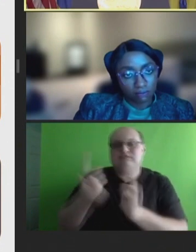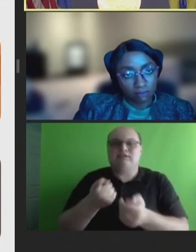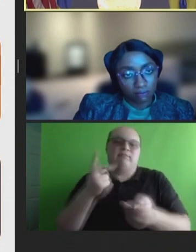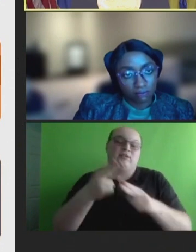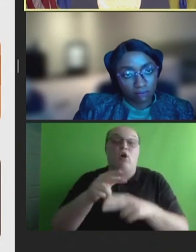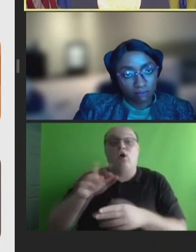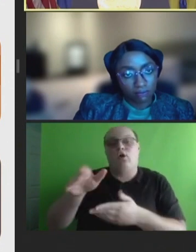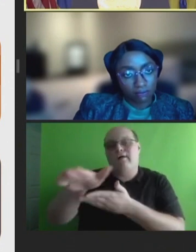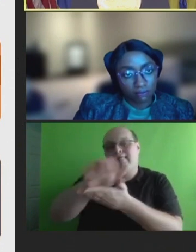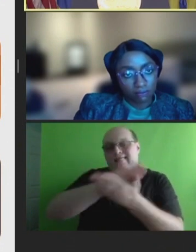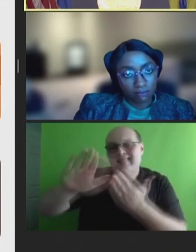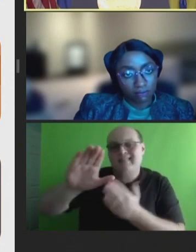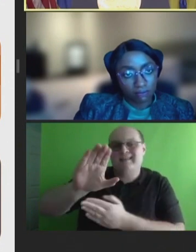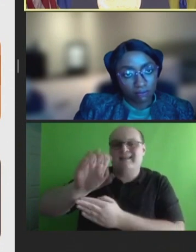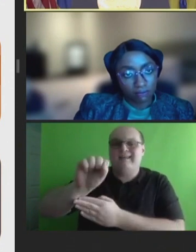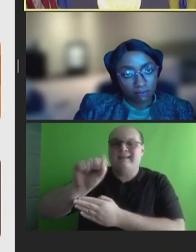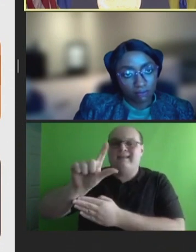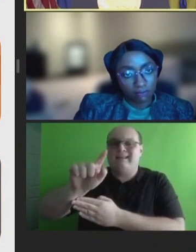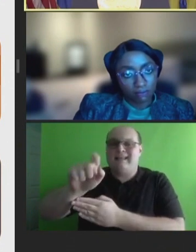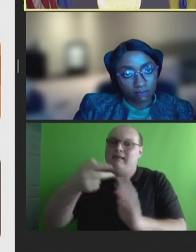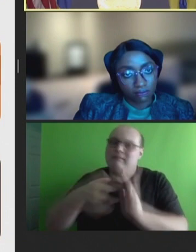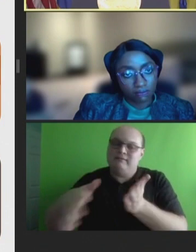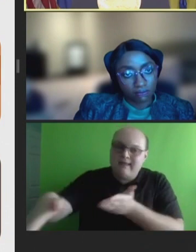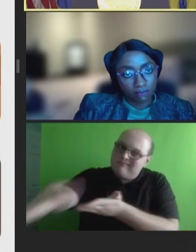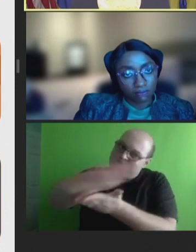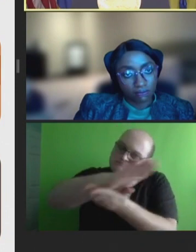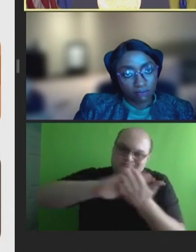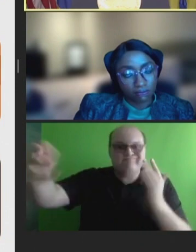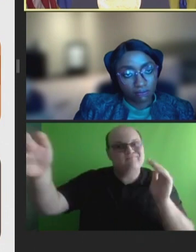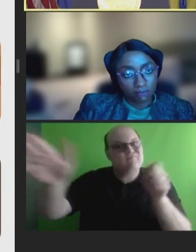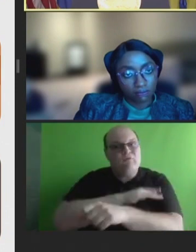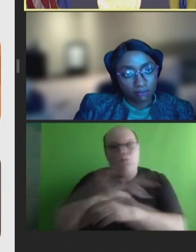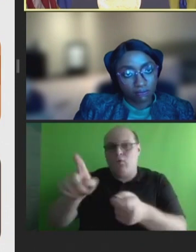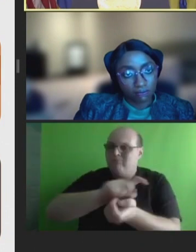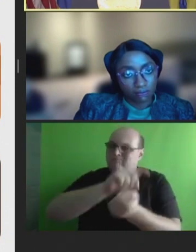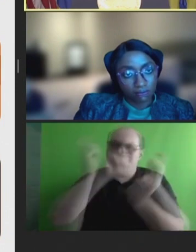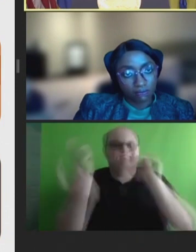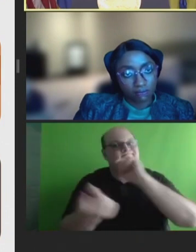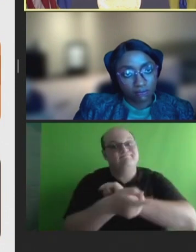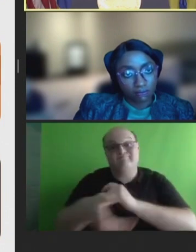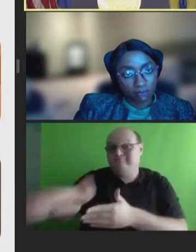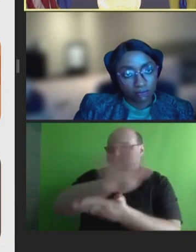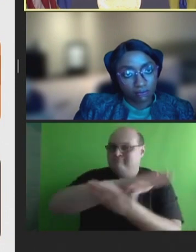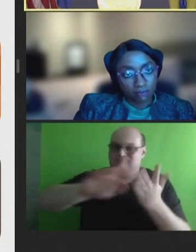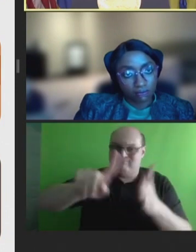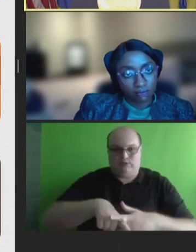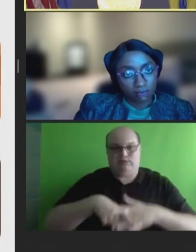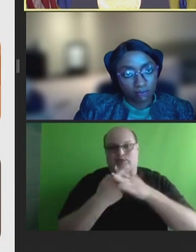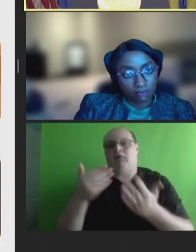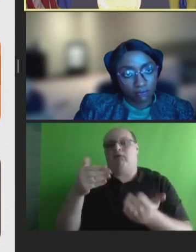and they are looking at essentially redoing the entire CDC website over the next year or so.